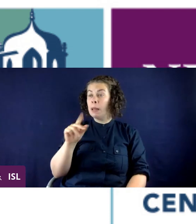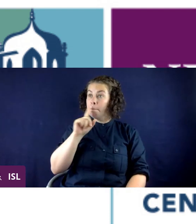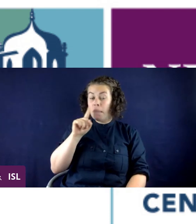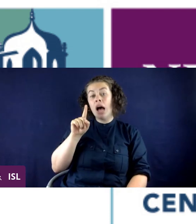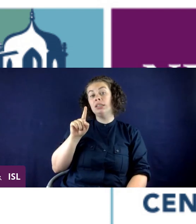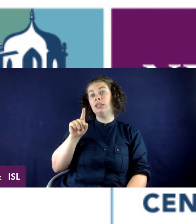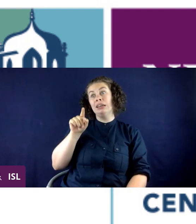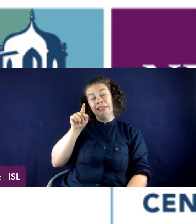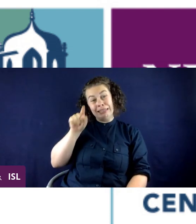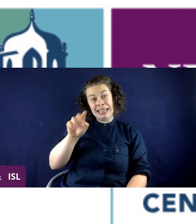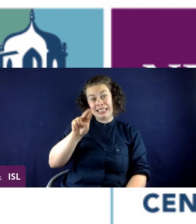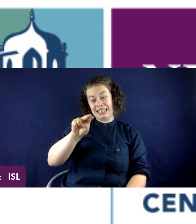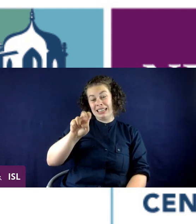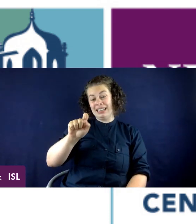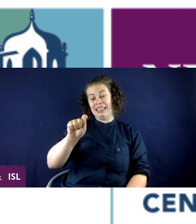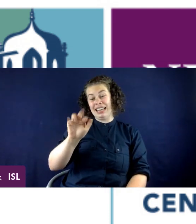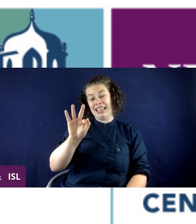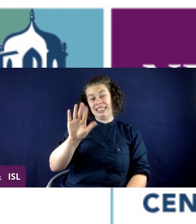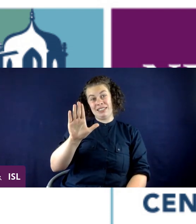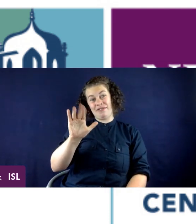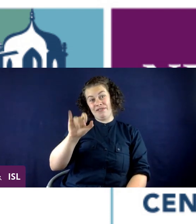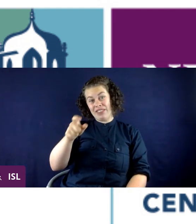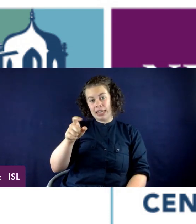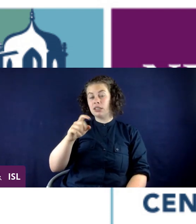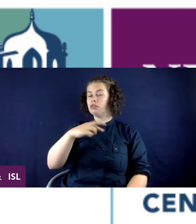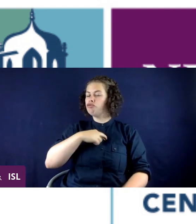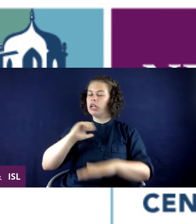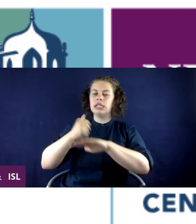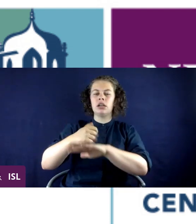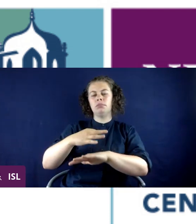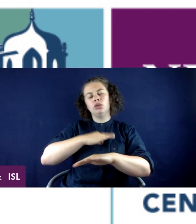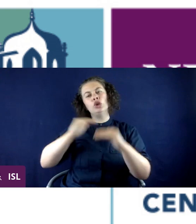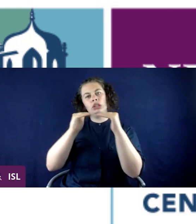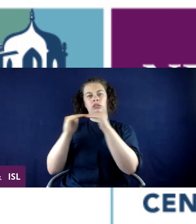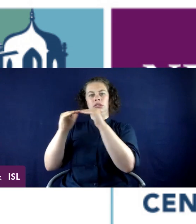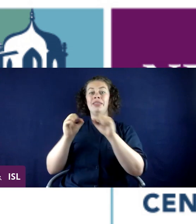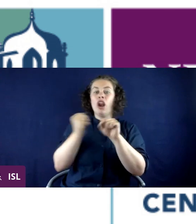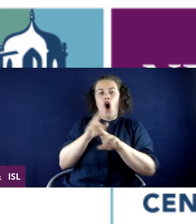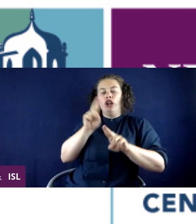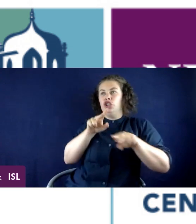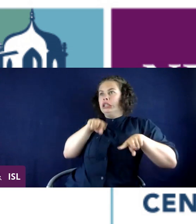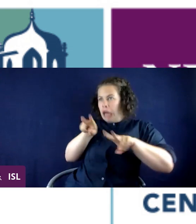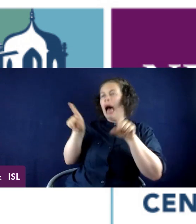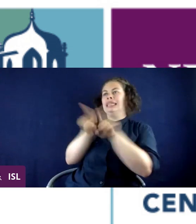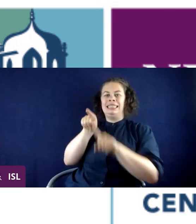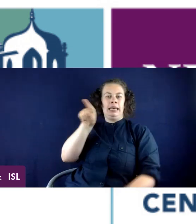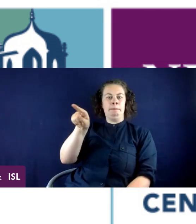, a comparable standard or an example for other platforms that could take entertainment access for